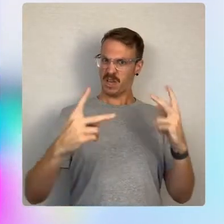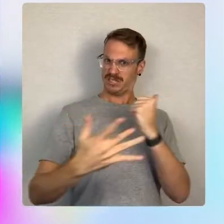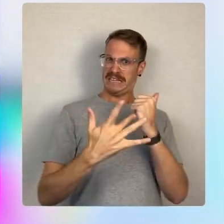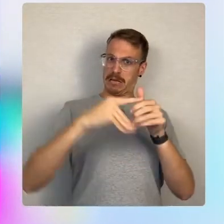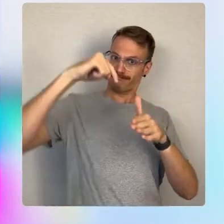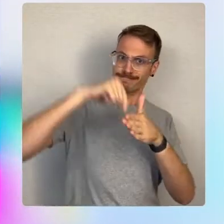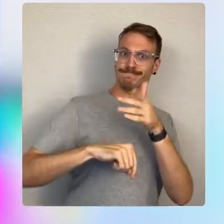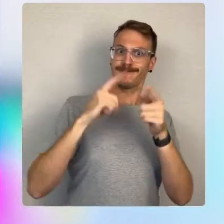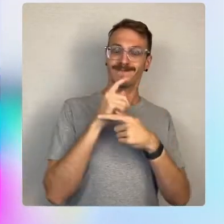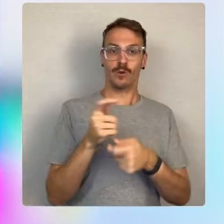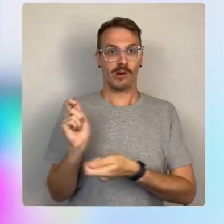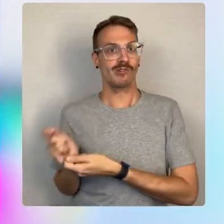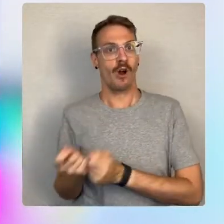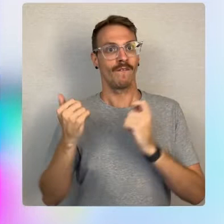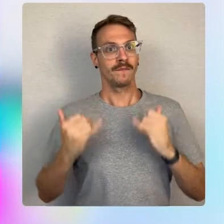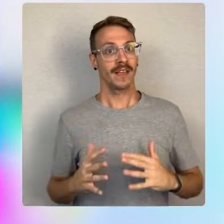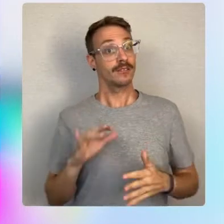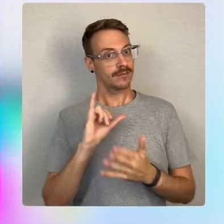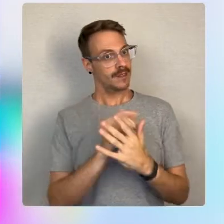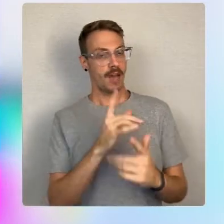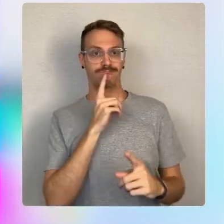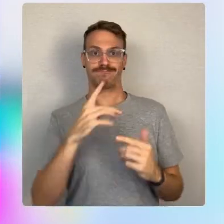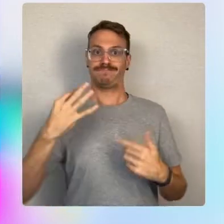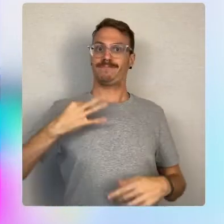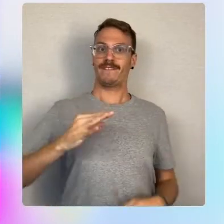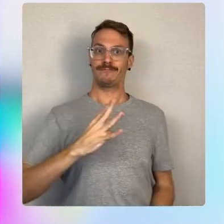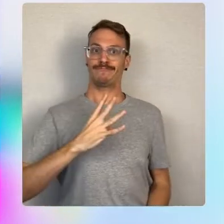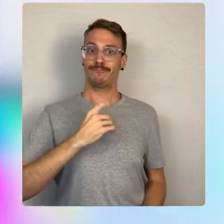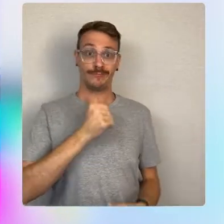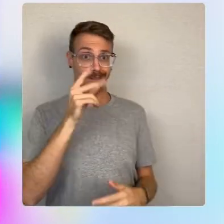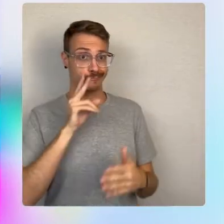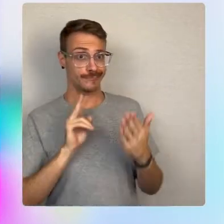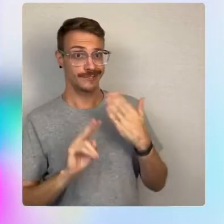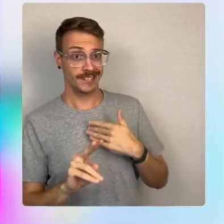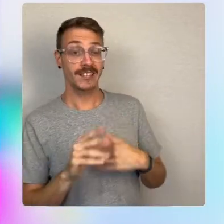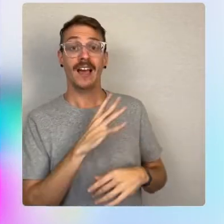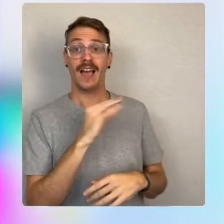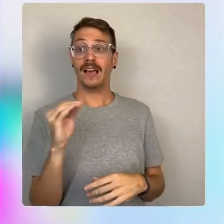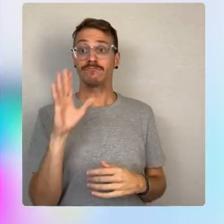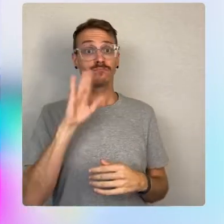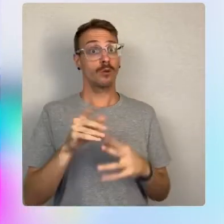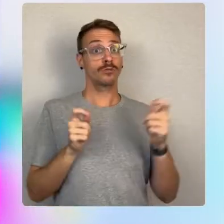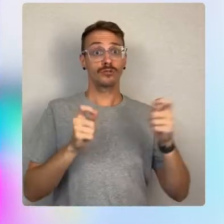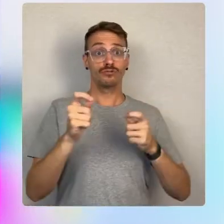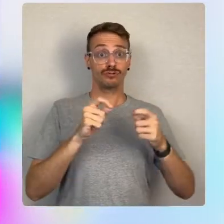So that was a huge added benefit that we didn't expect, and, you know, the control that we got